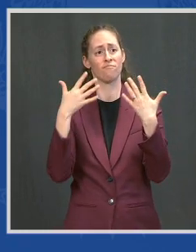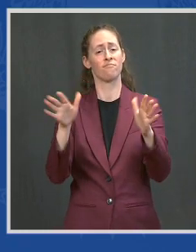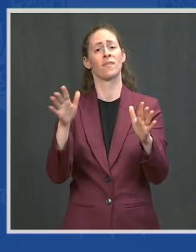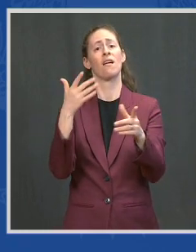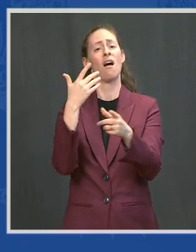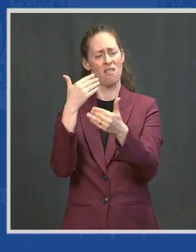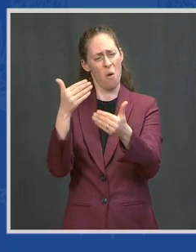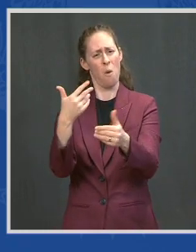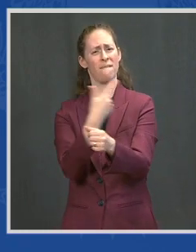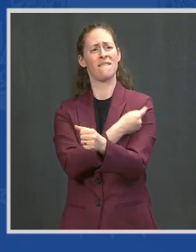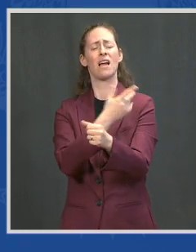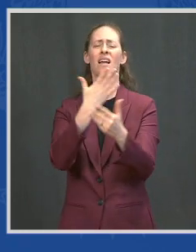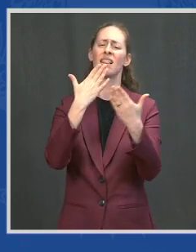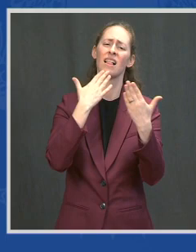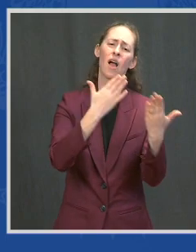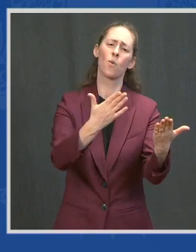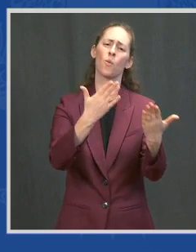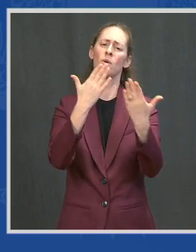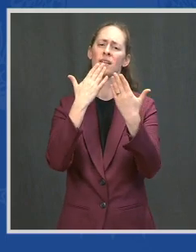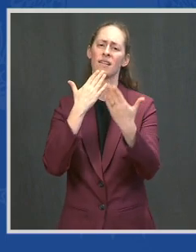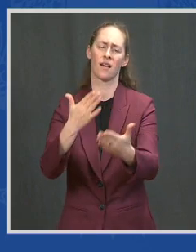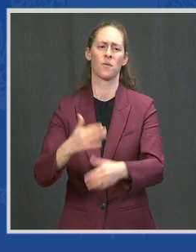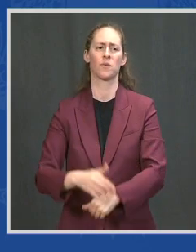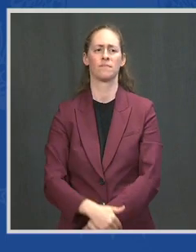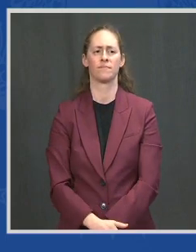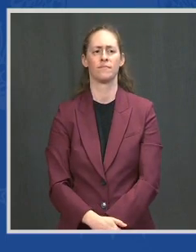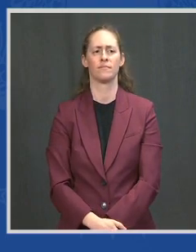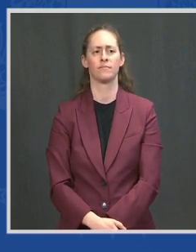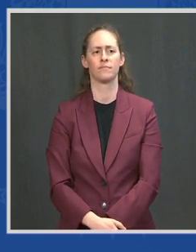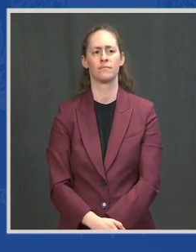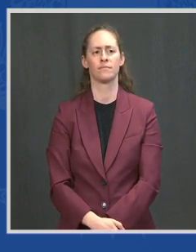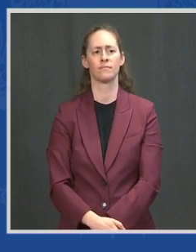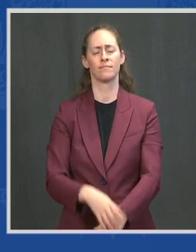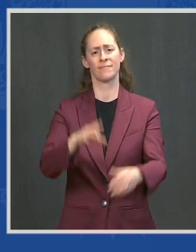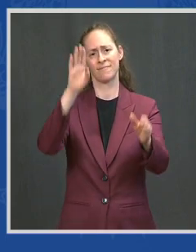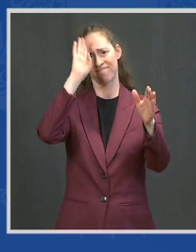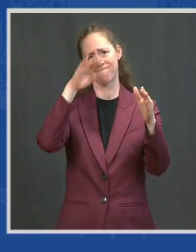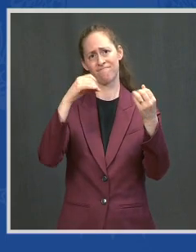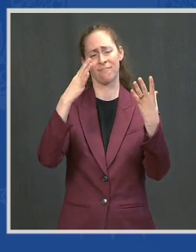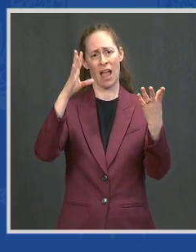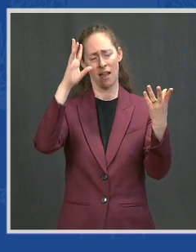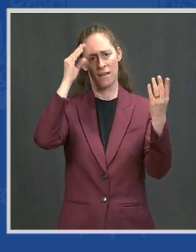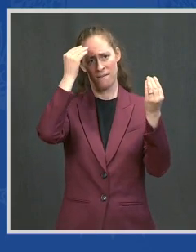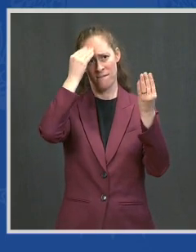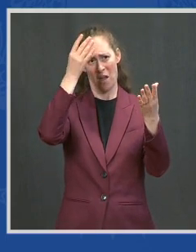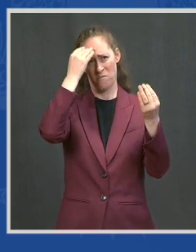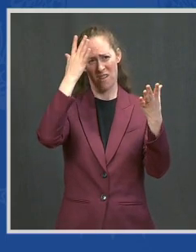You know there's a lot of misinformation out there, but there's one fact I want every American to know.